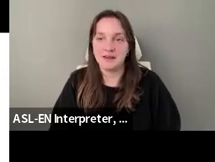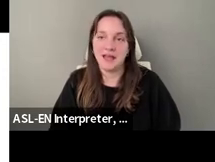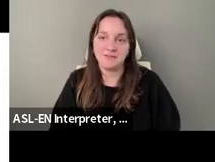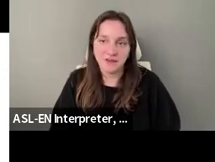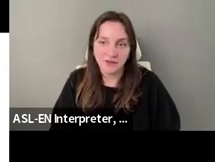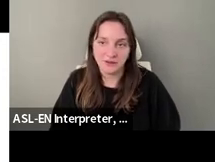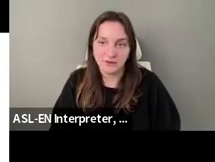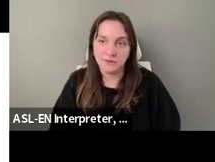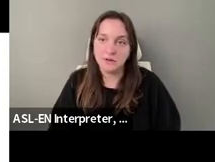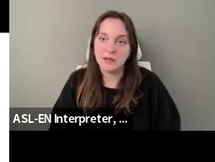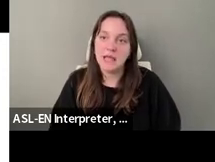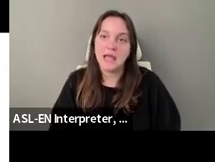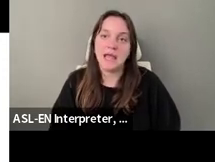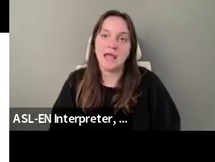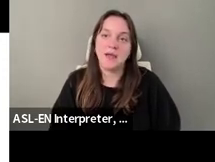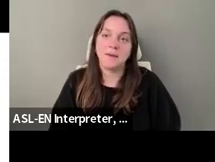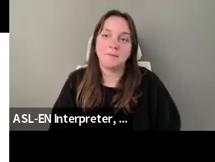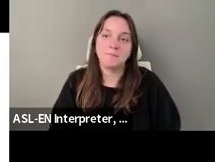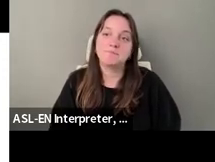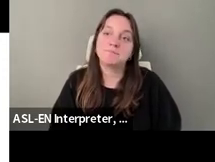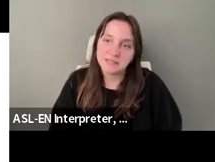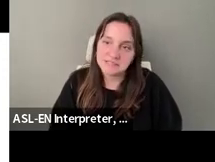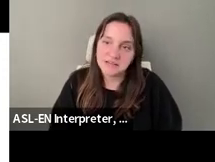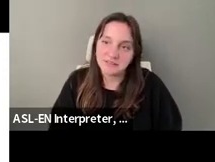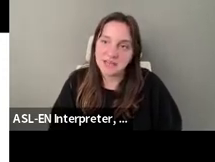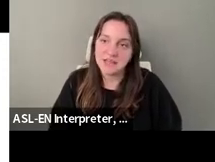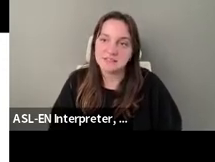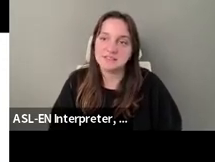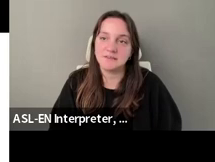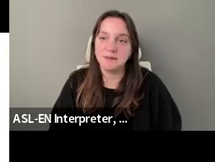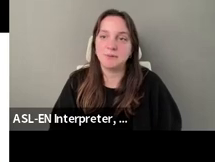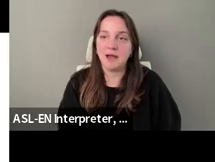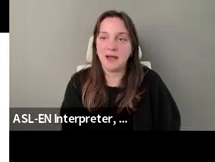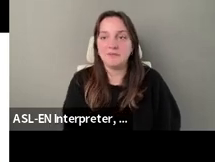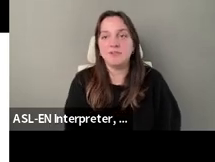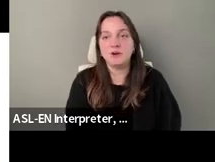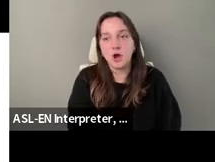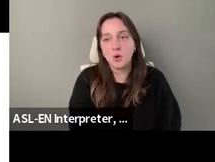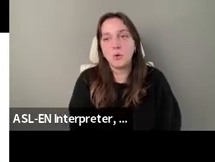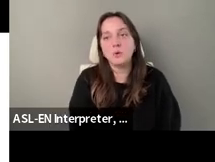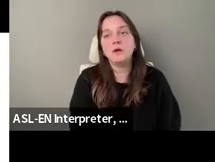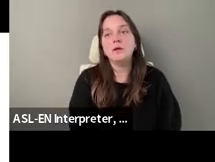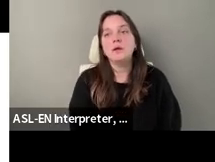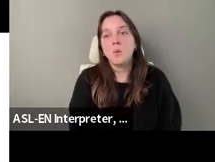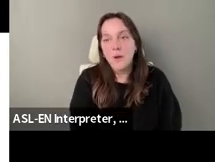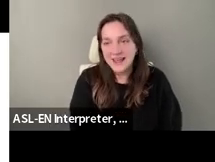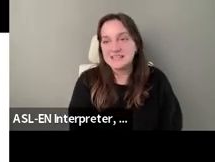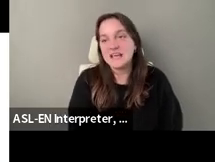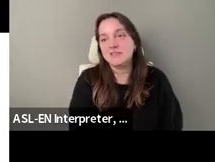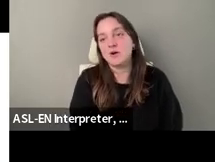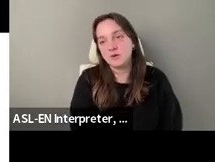deficient or their way doesn't have value. But that's not the case. Deaf people have their own ways, their own cultures, and their